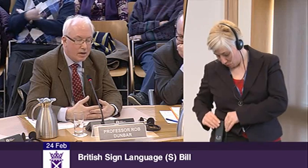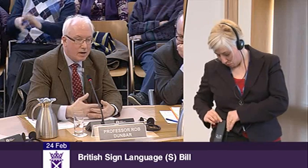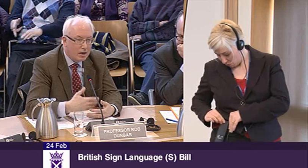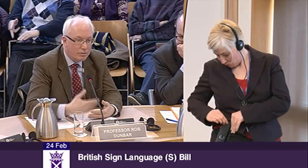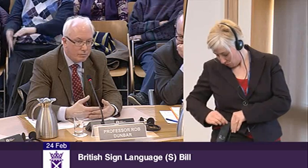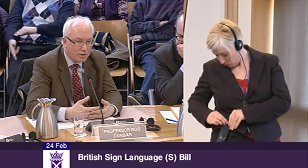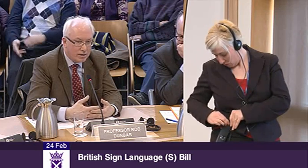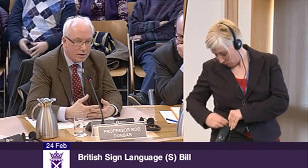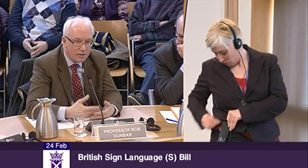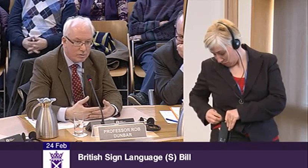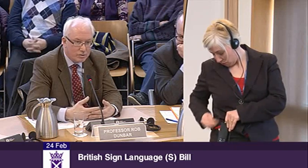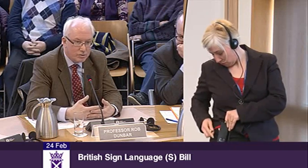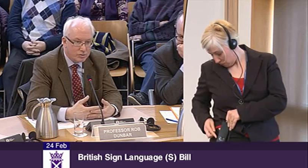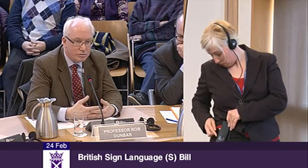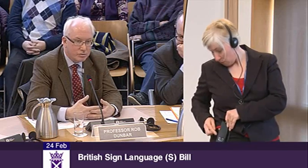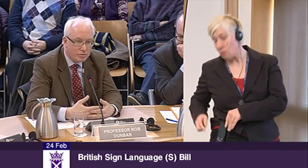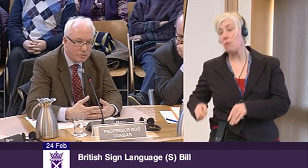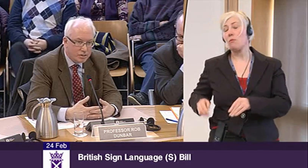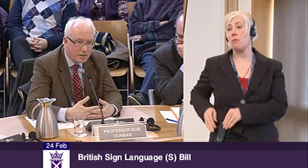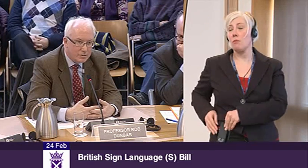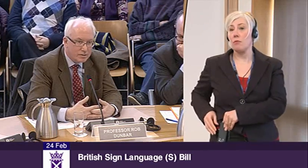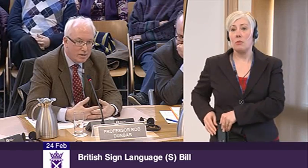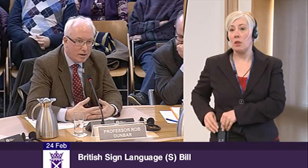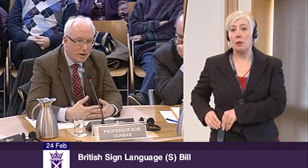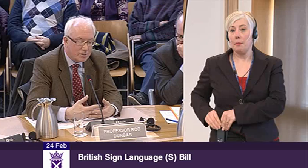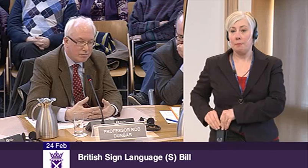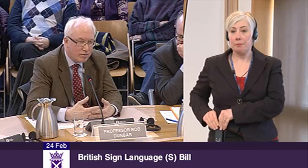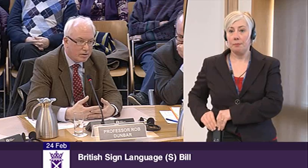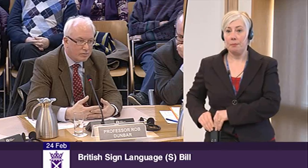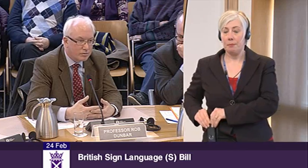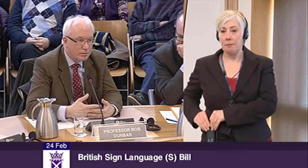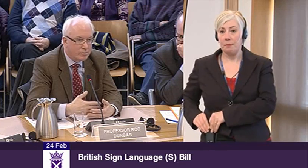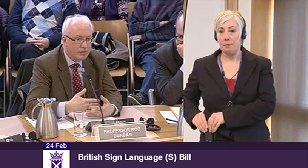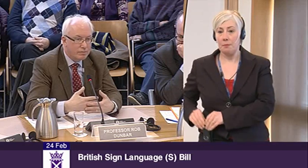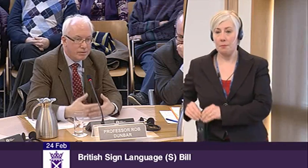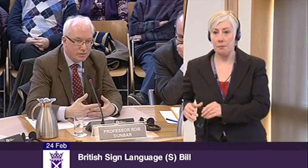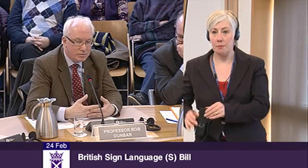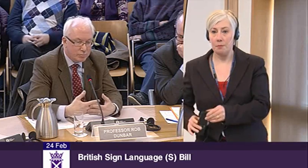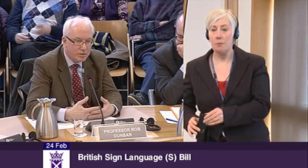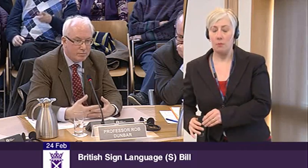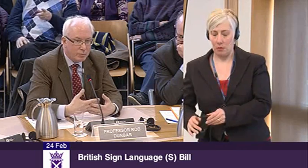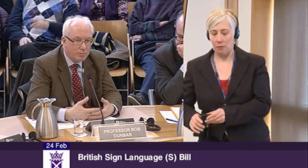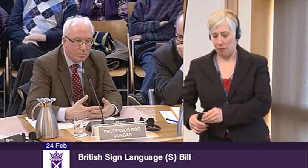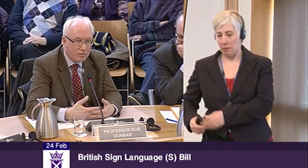previously. However, with the passage of time, those costs are reduced.